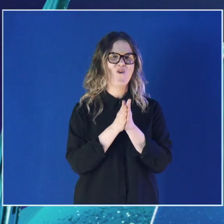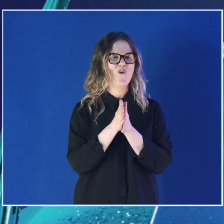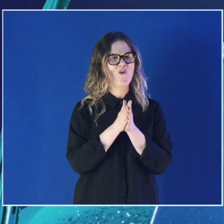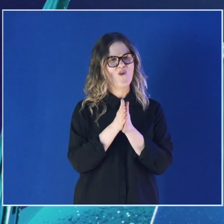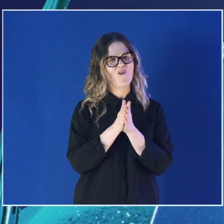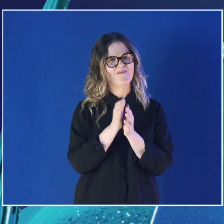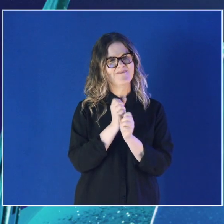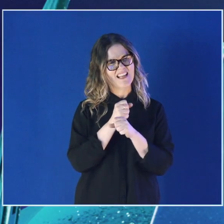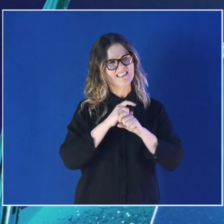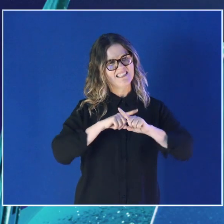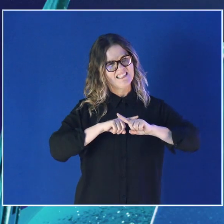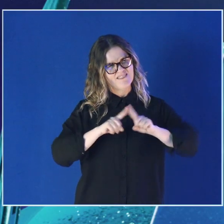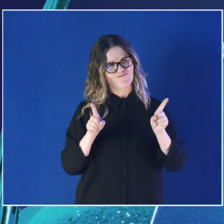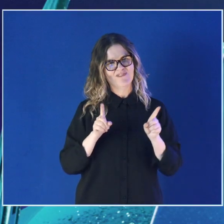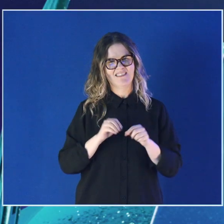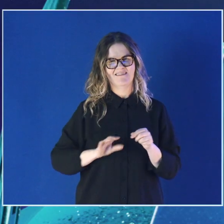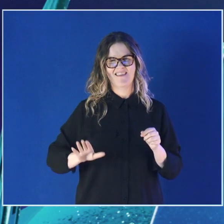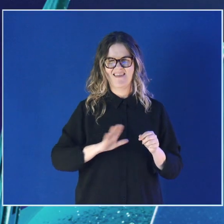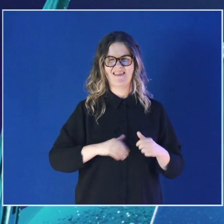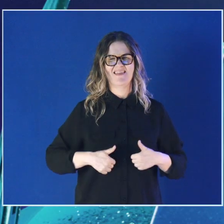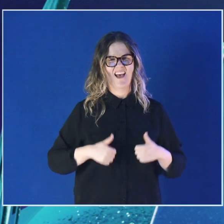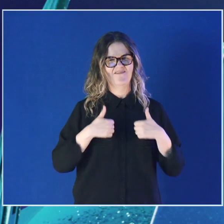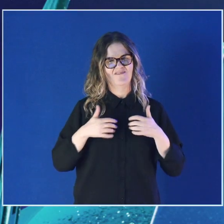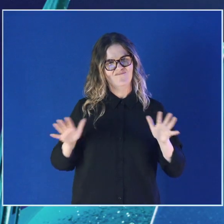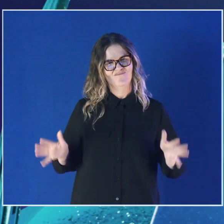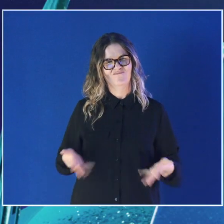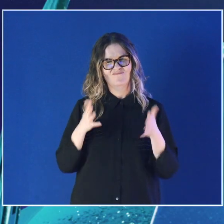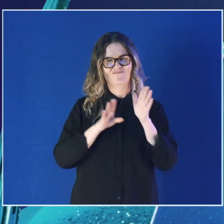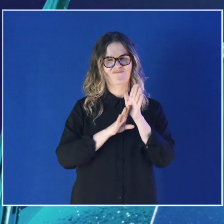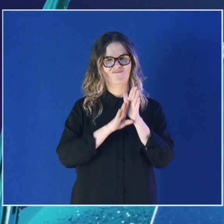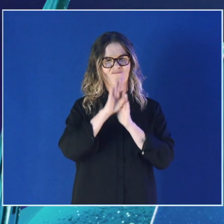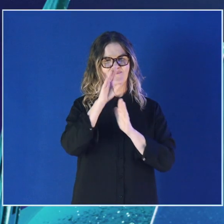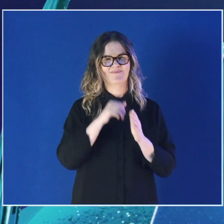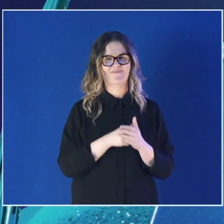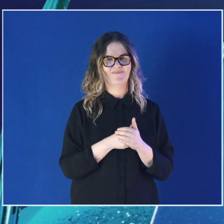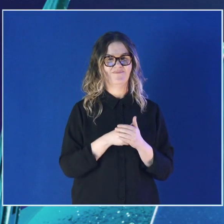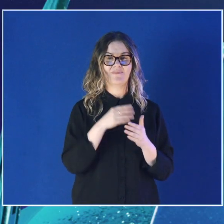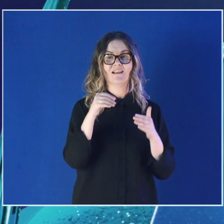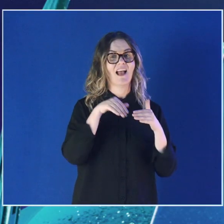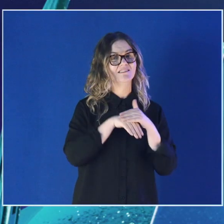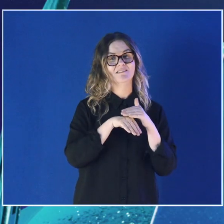we make software better for everybody. The innovations we'll feature today will reduce cognitive